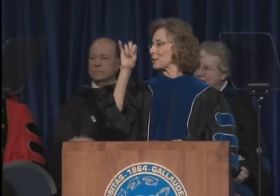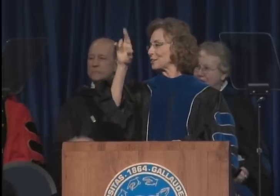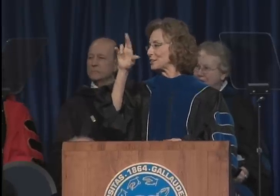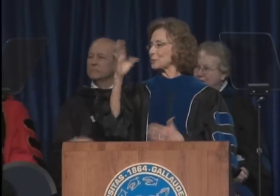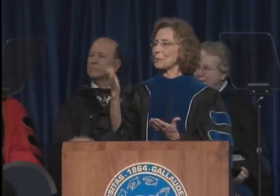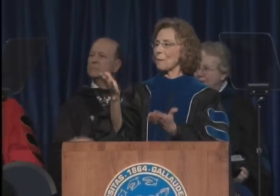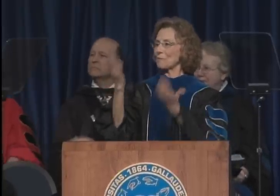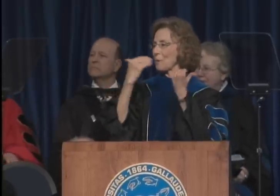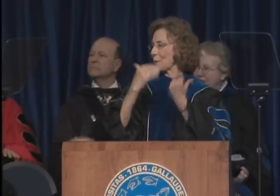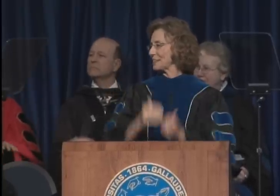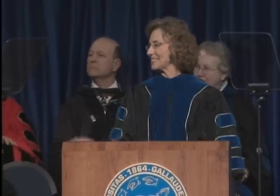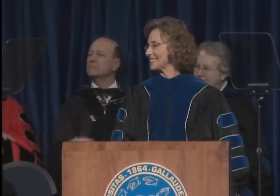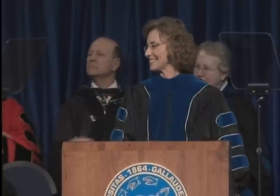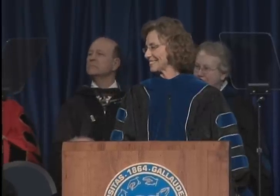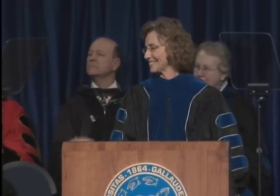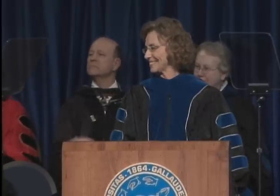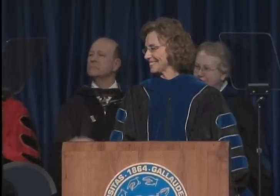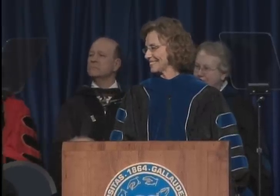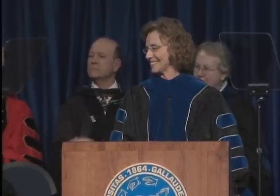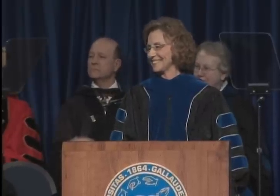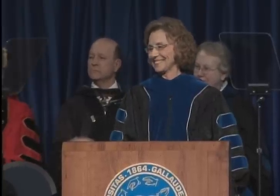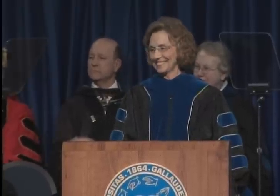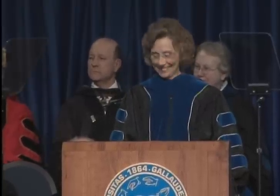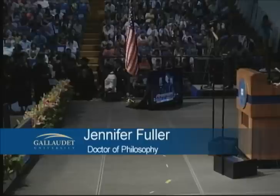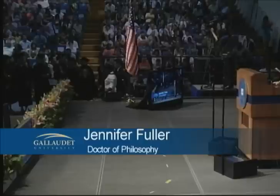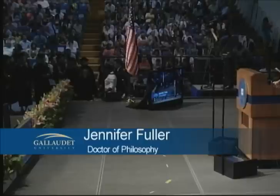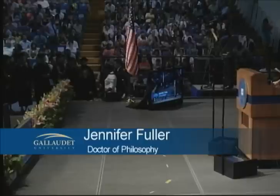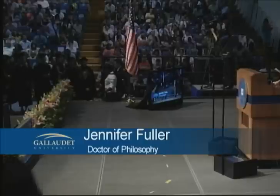Jennifer Fuller, I now call upon, to please come forward.